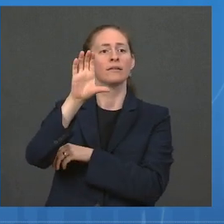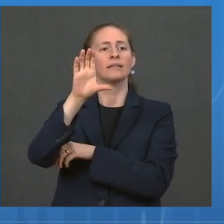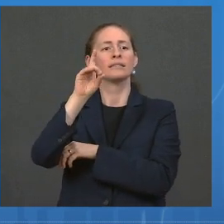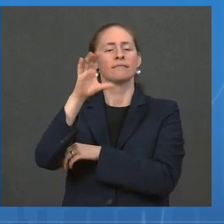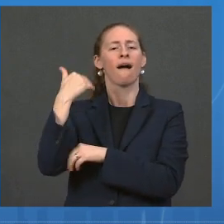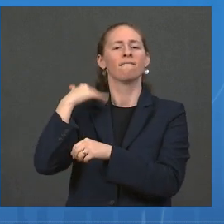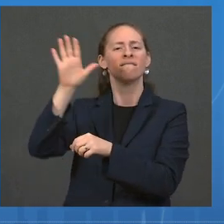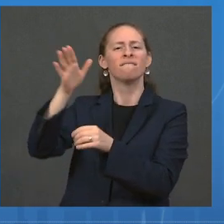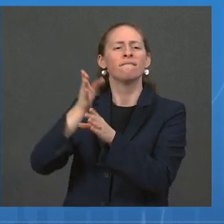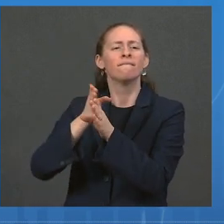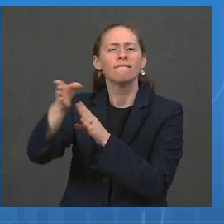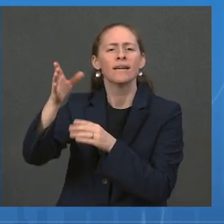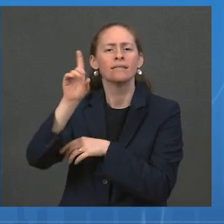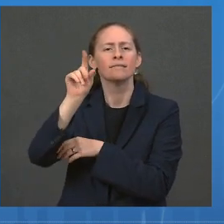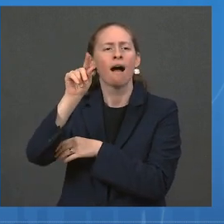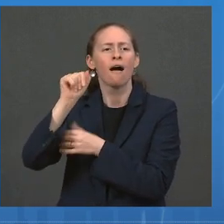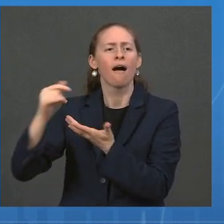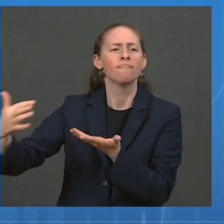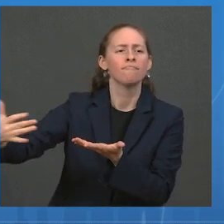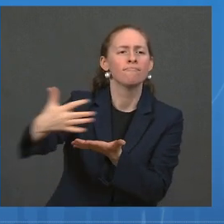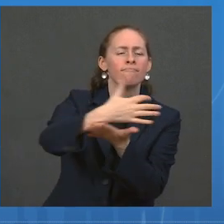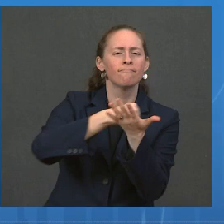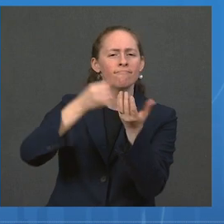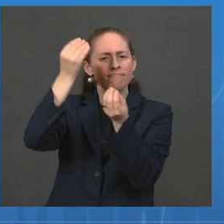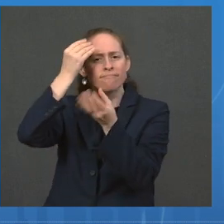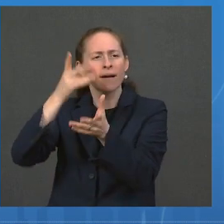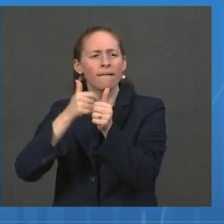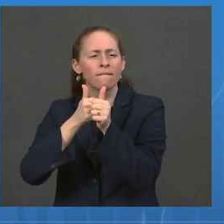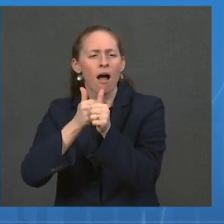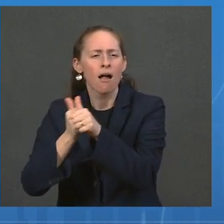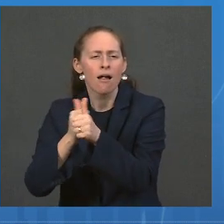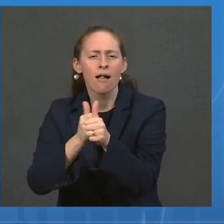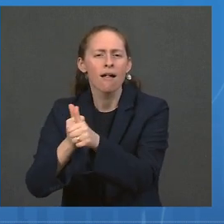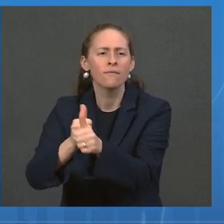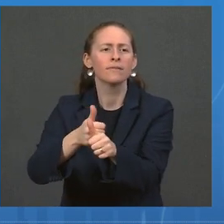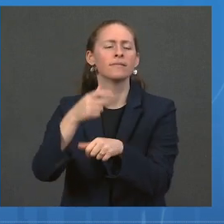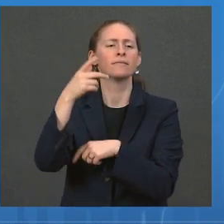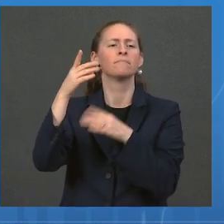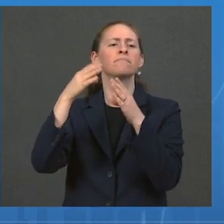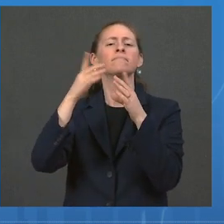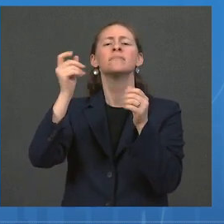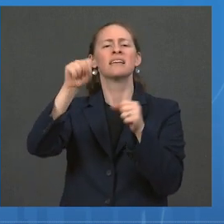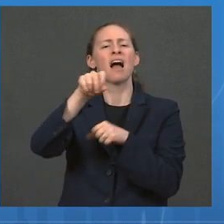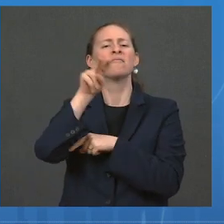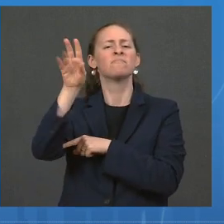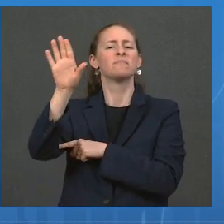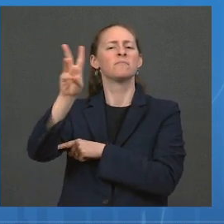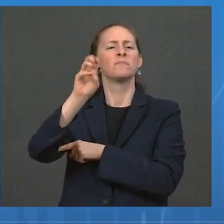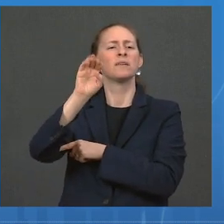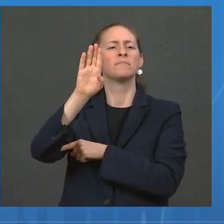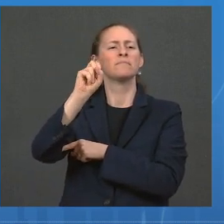a public data dashboard with information on COVID-19 cases, hospitalizations, deaths,